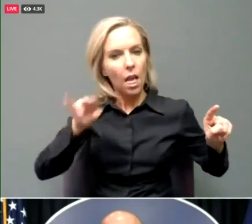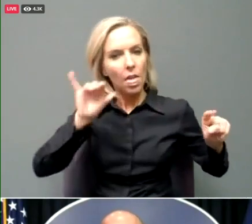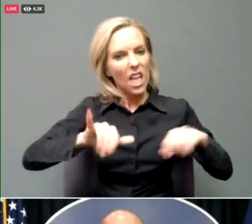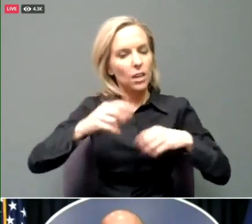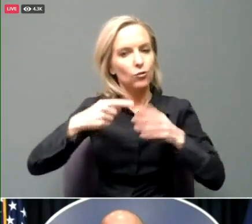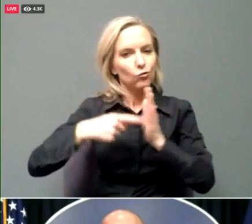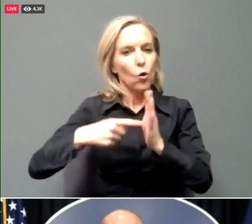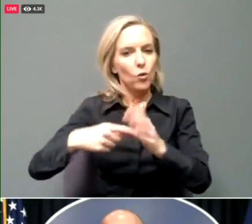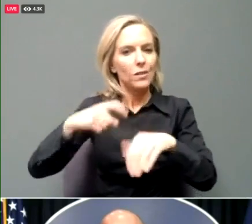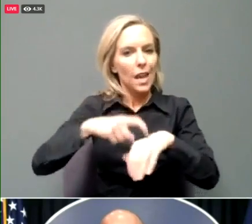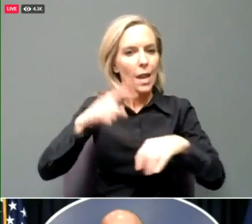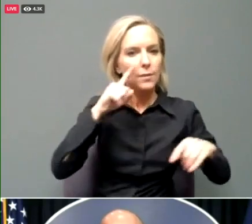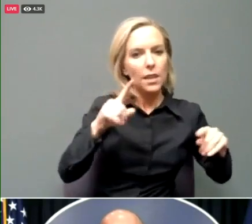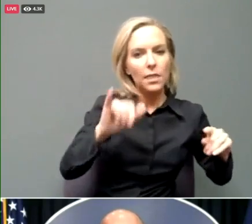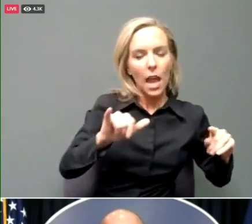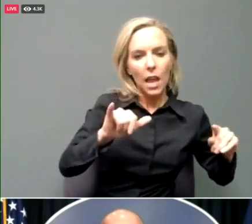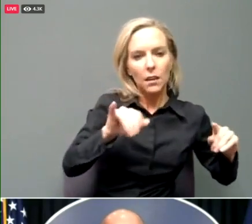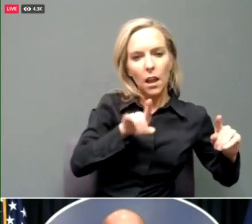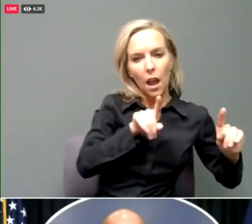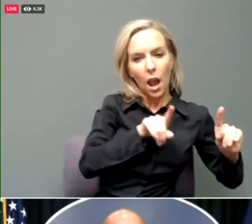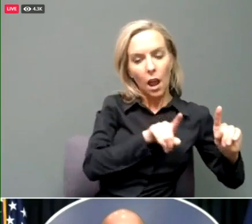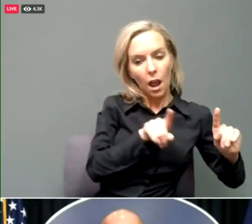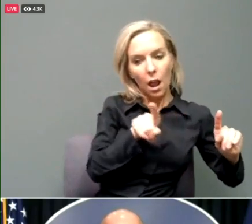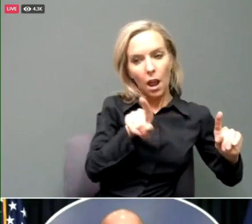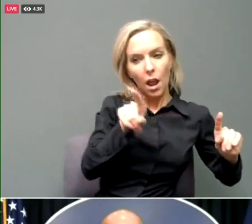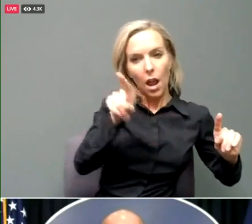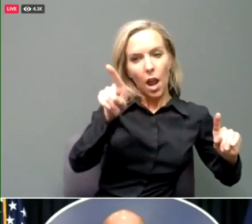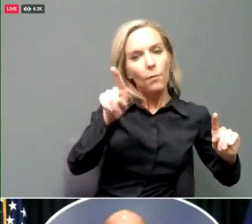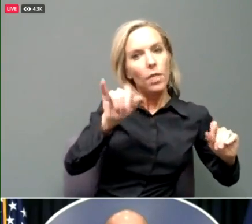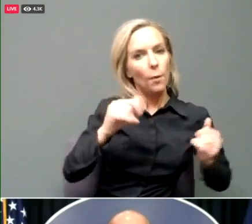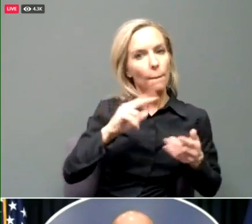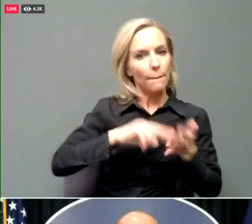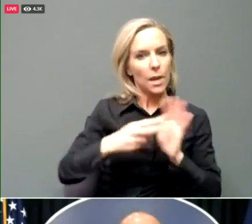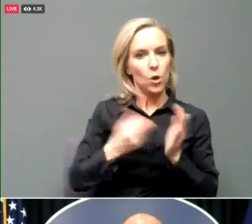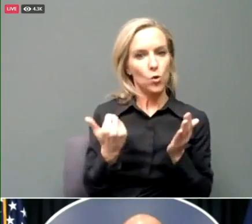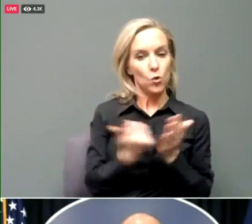variation new mutations that are occurring in the virus. The vast